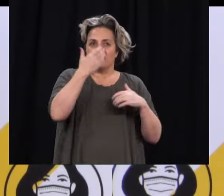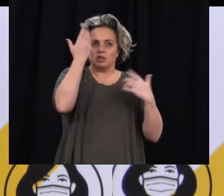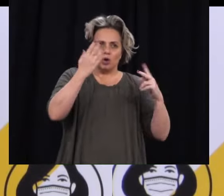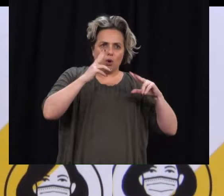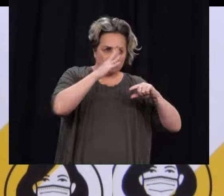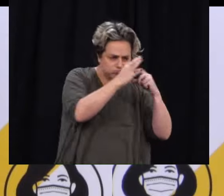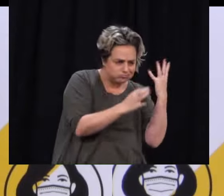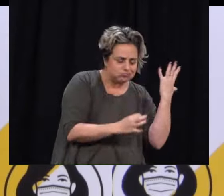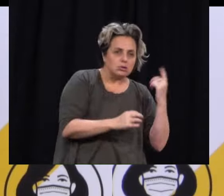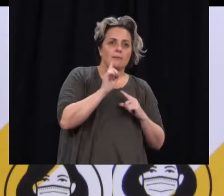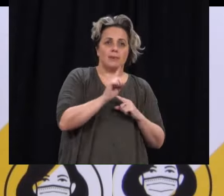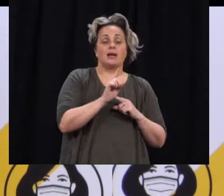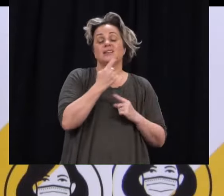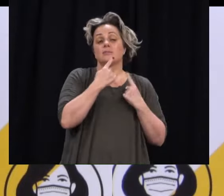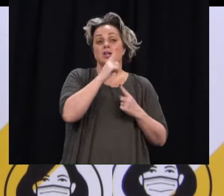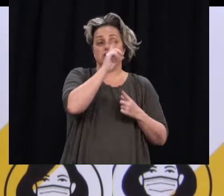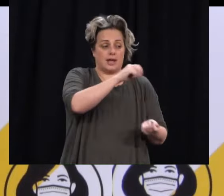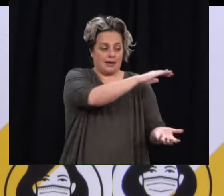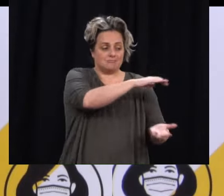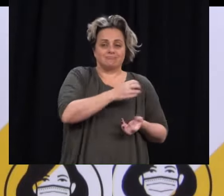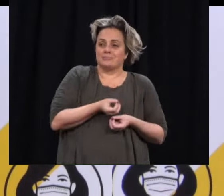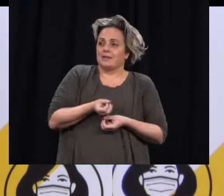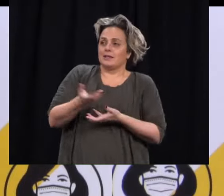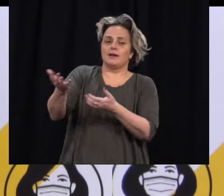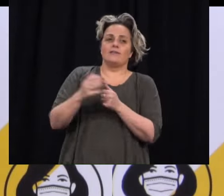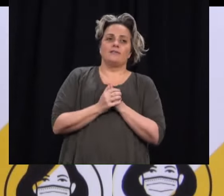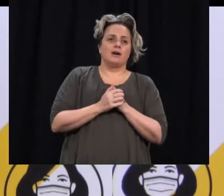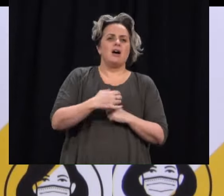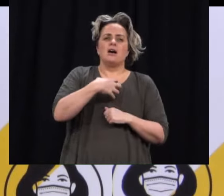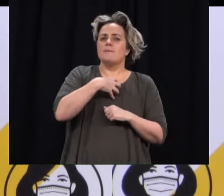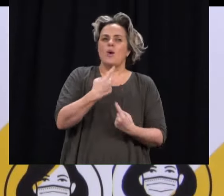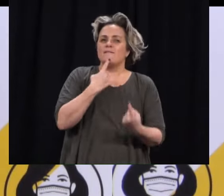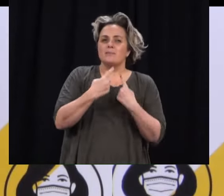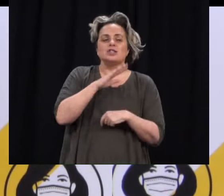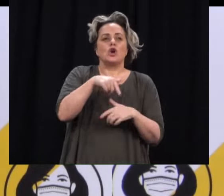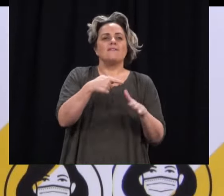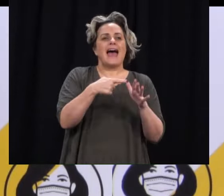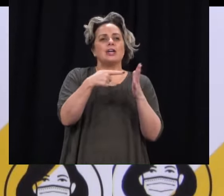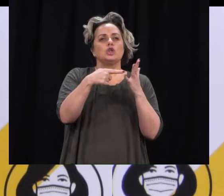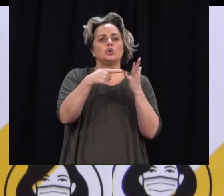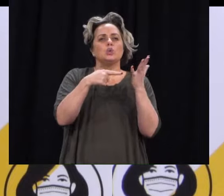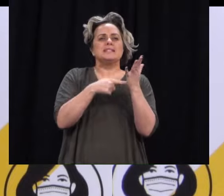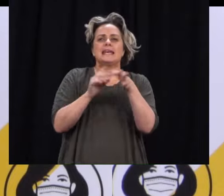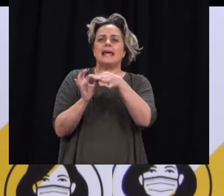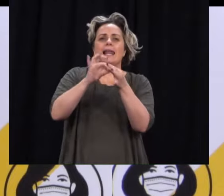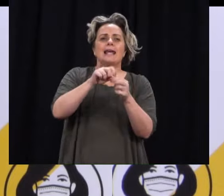were at the service or are household and other close contacts. I don't have a breakdown of that but that is